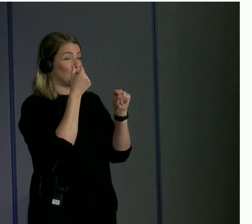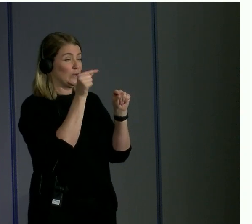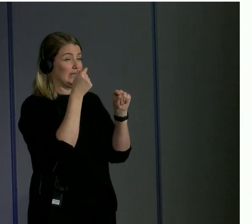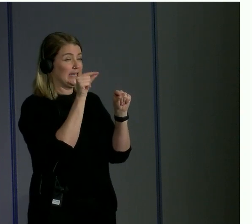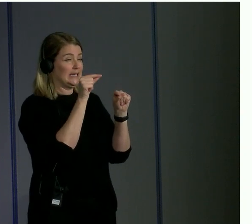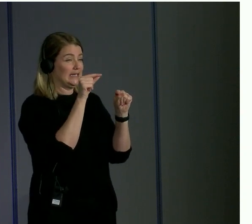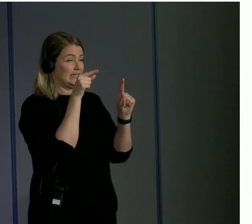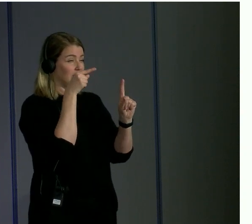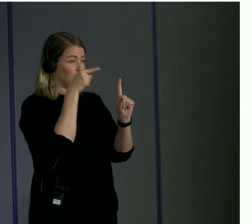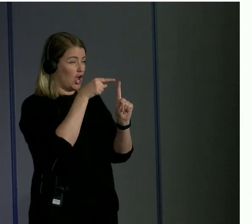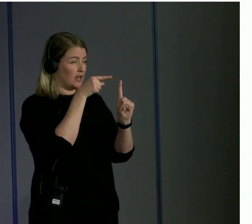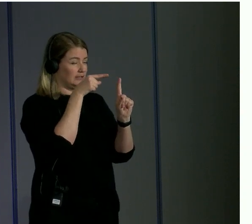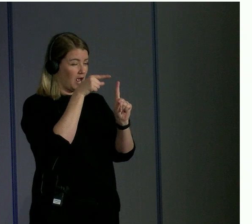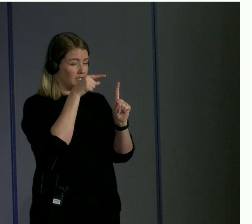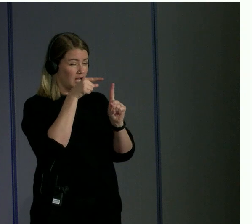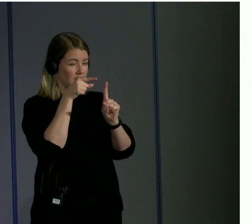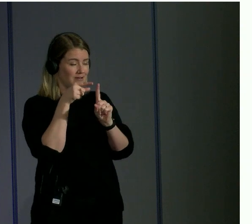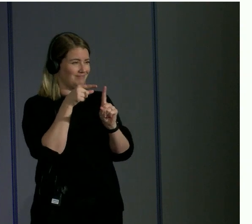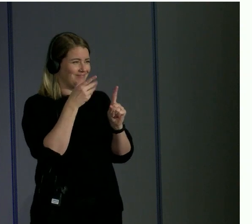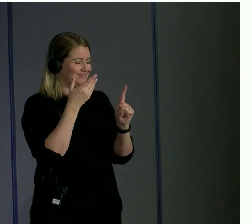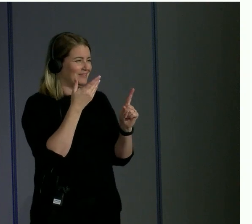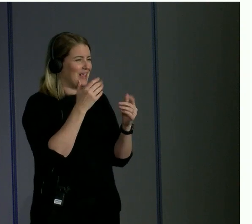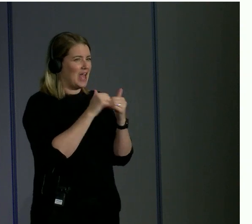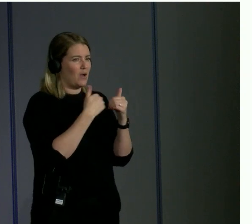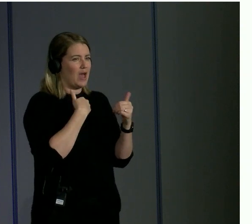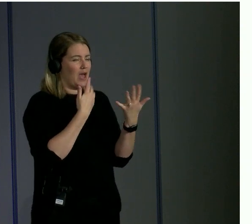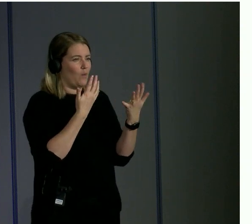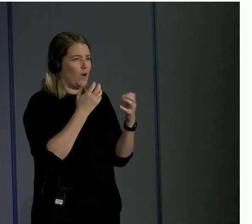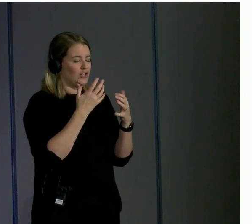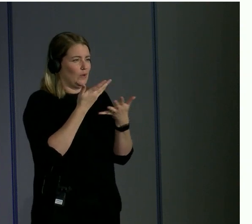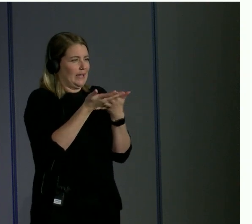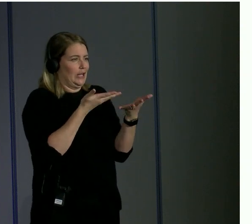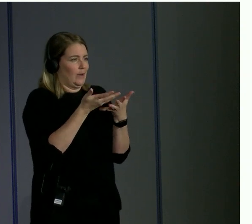What do I want the green dots to say? How do I get people to interact with this table?